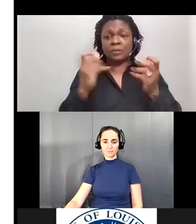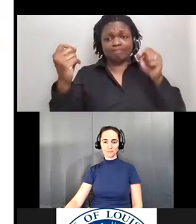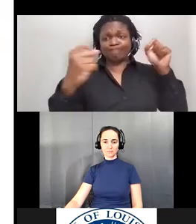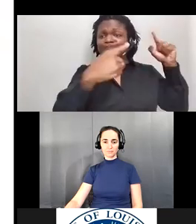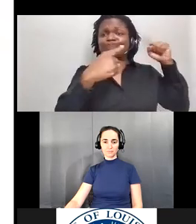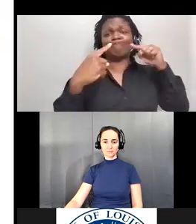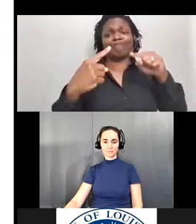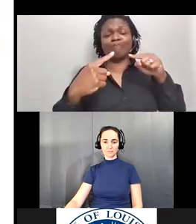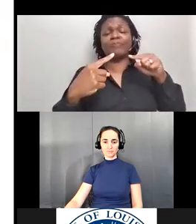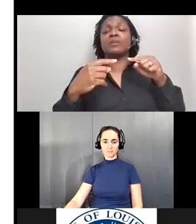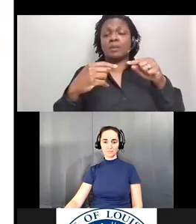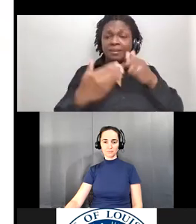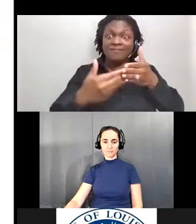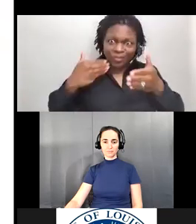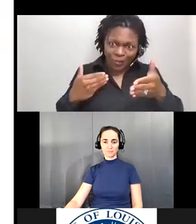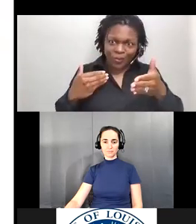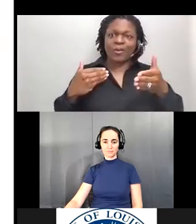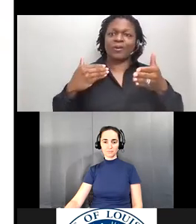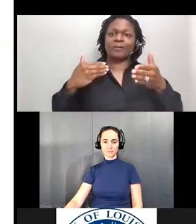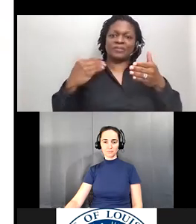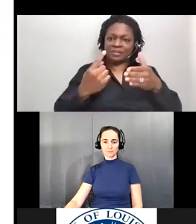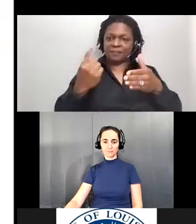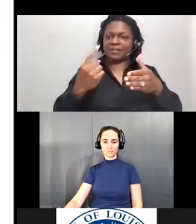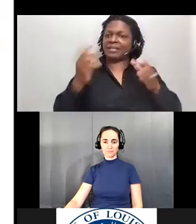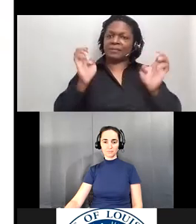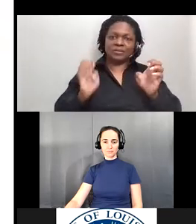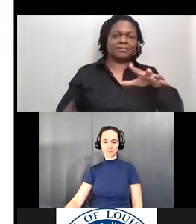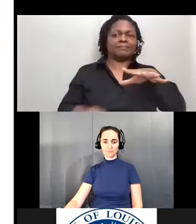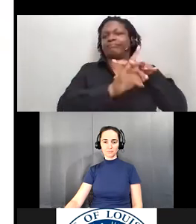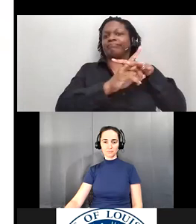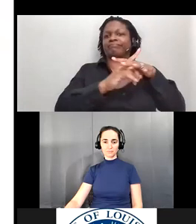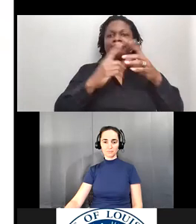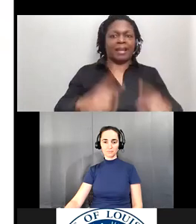in our schools so that's why we put that other column their school resource officer again